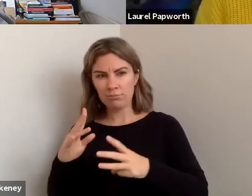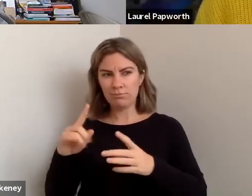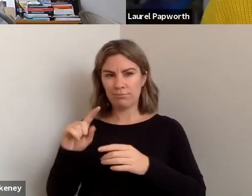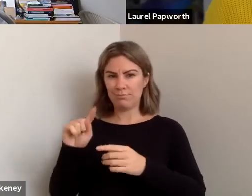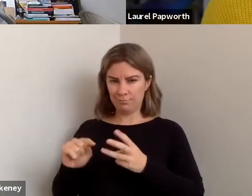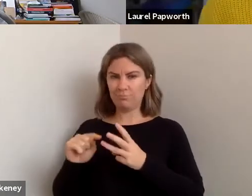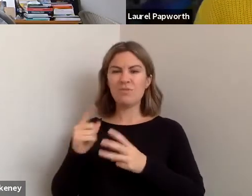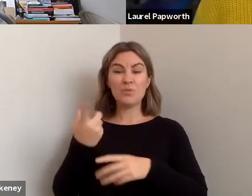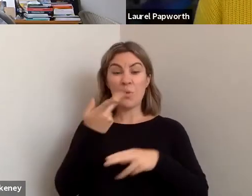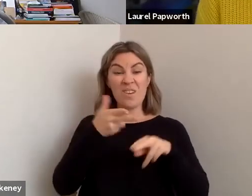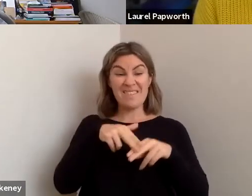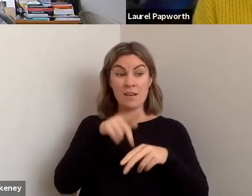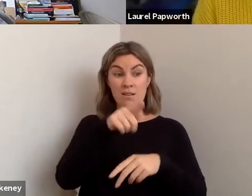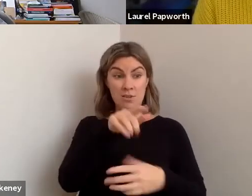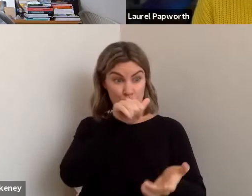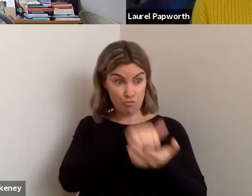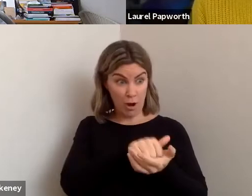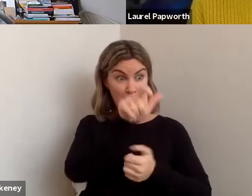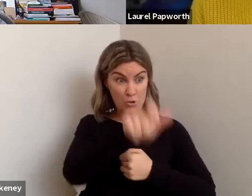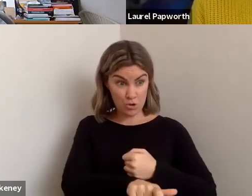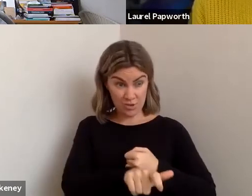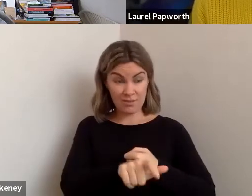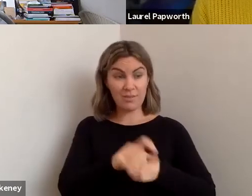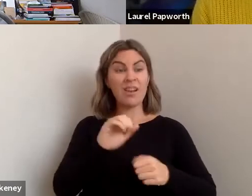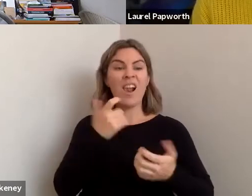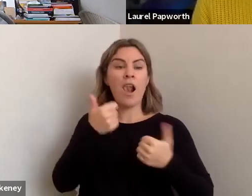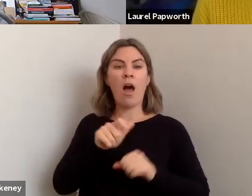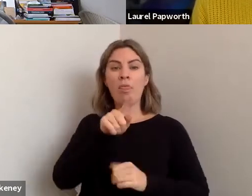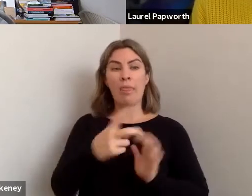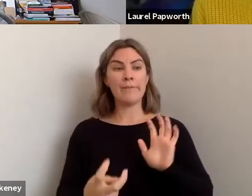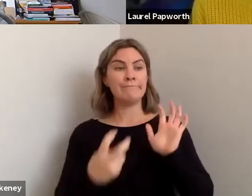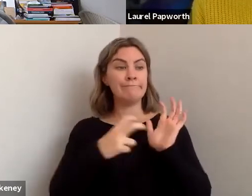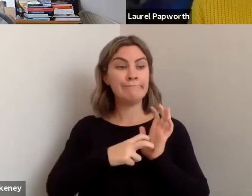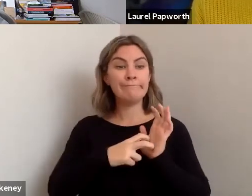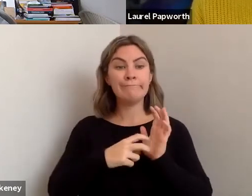like subscribing to a newsletter, I guess, but they follow you, they